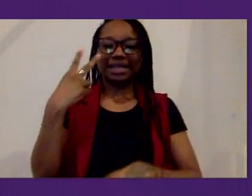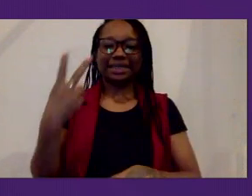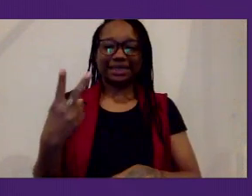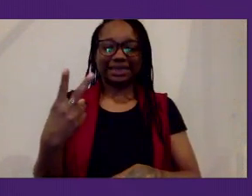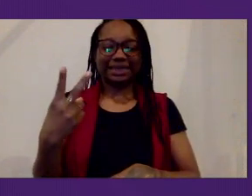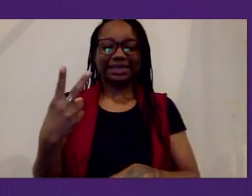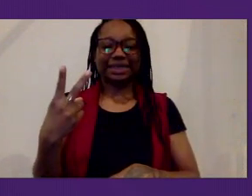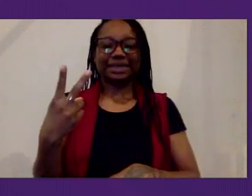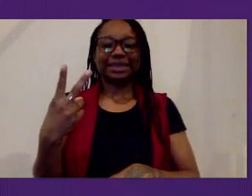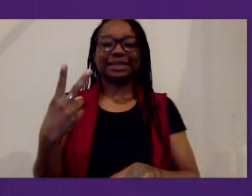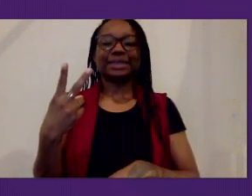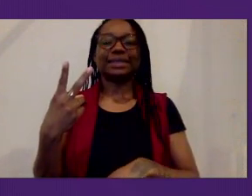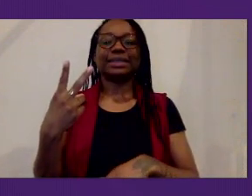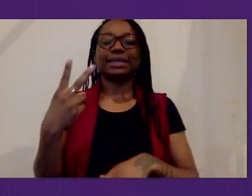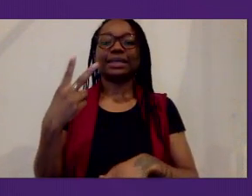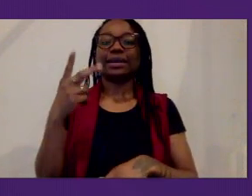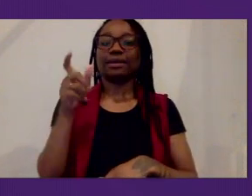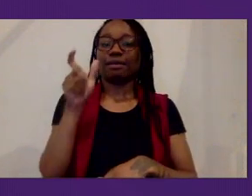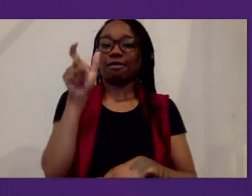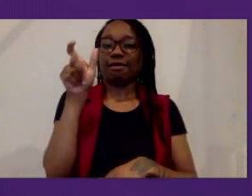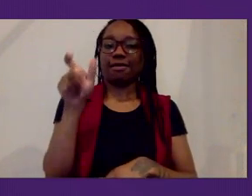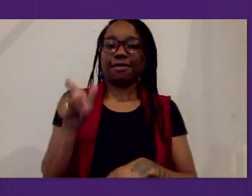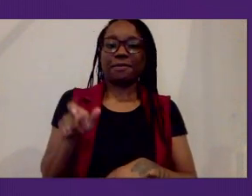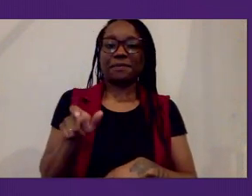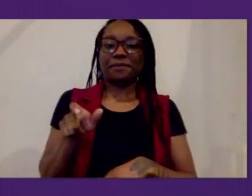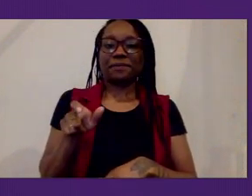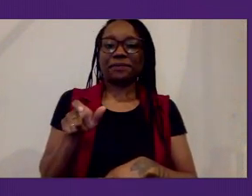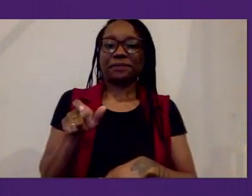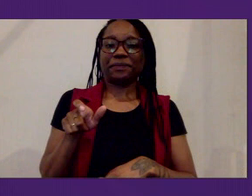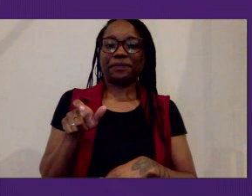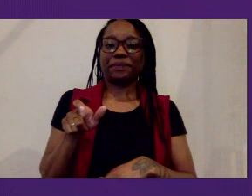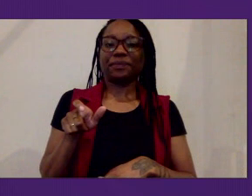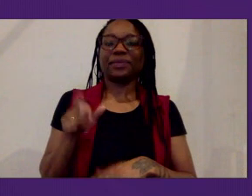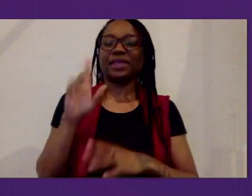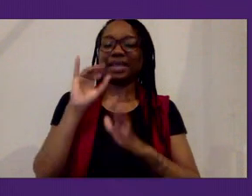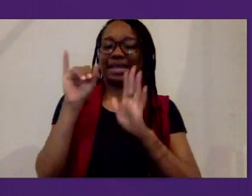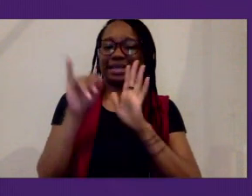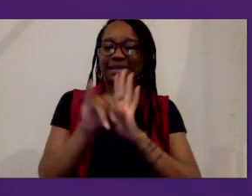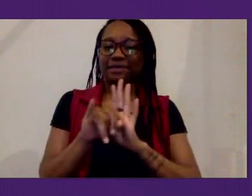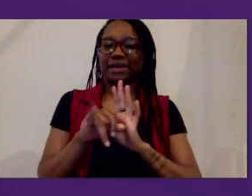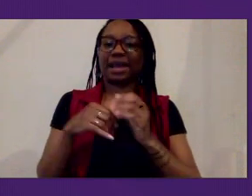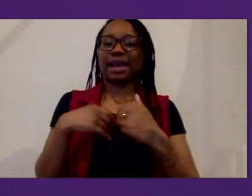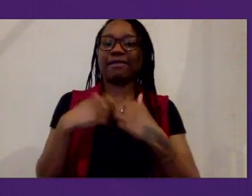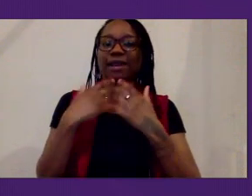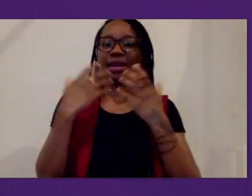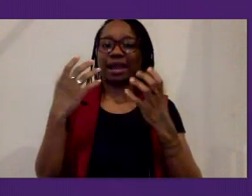column, they identify that there are lots of people. They noticed it was in